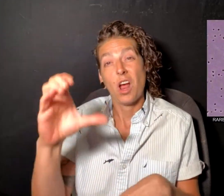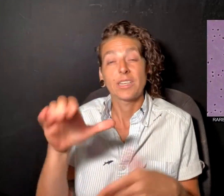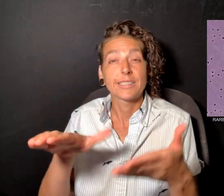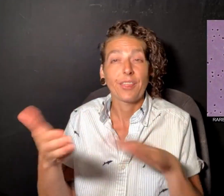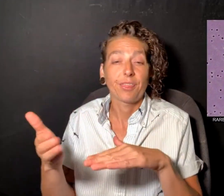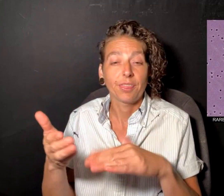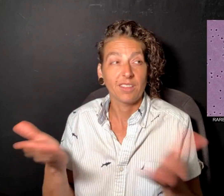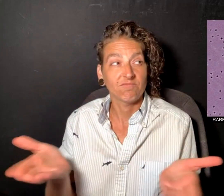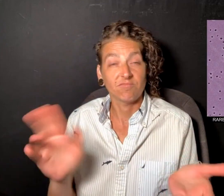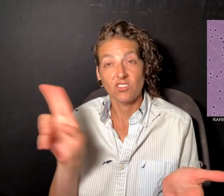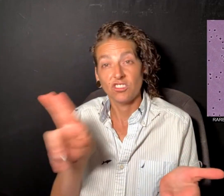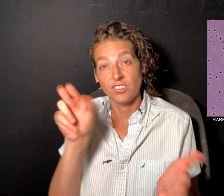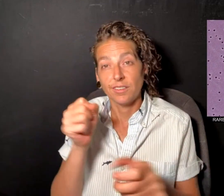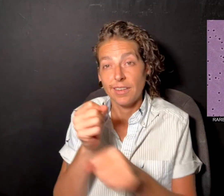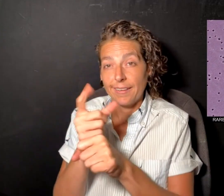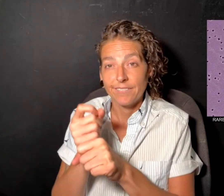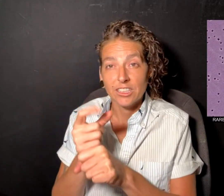deaths in the county country. Every year.